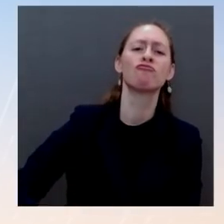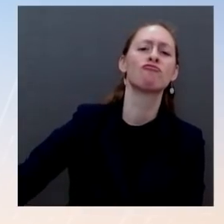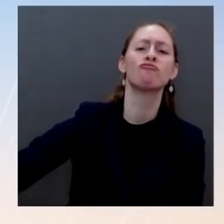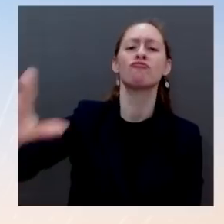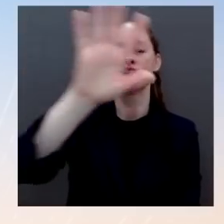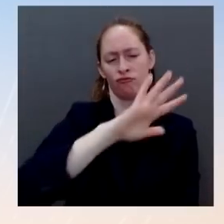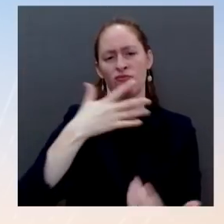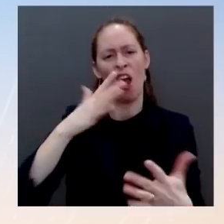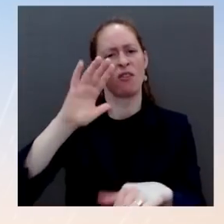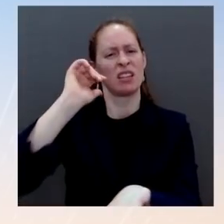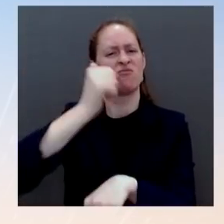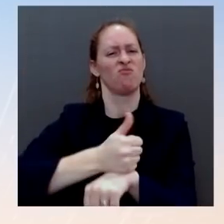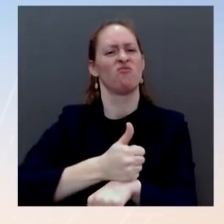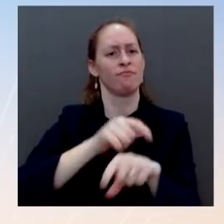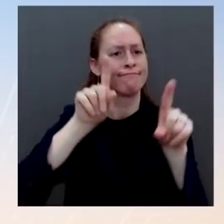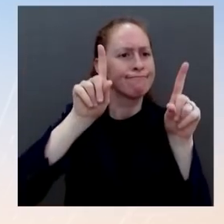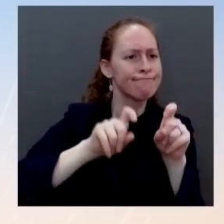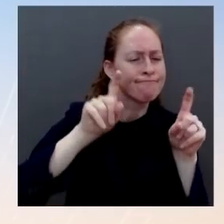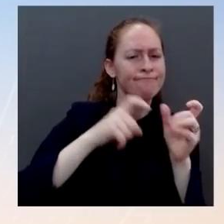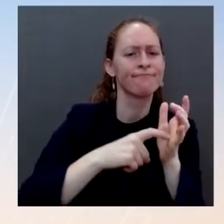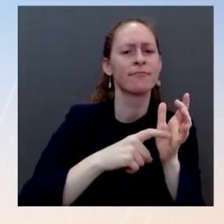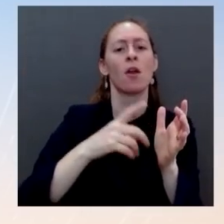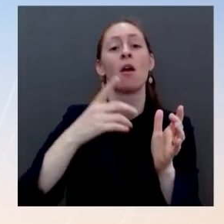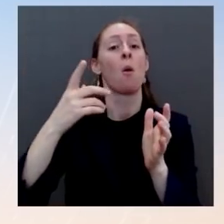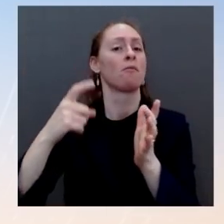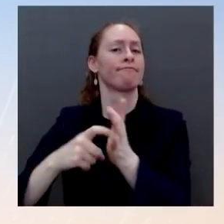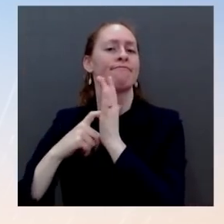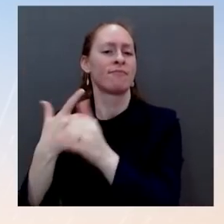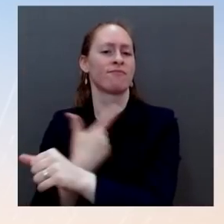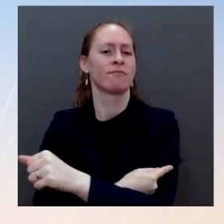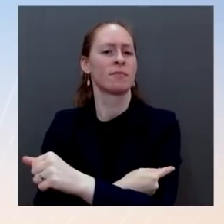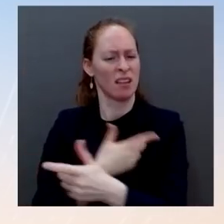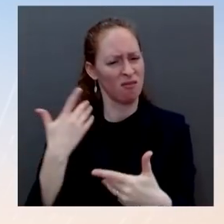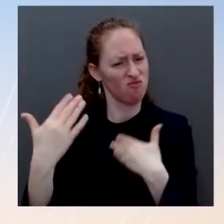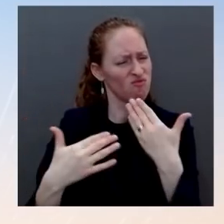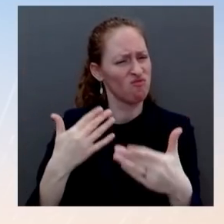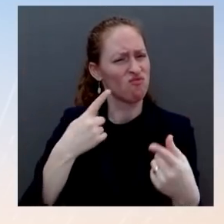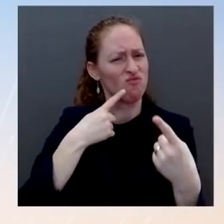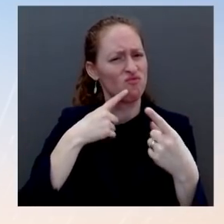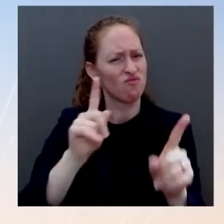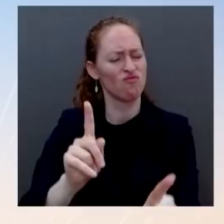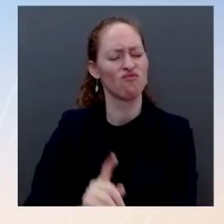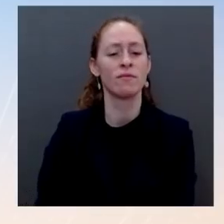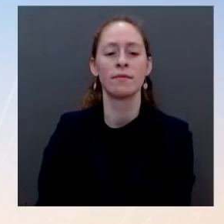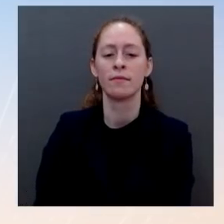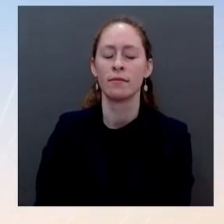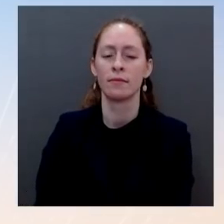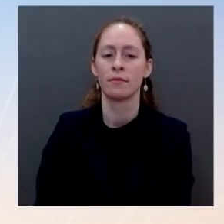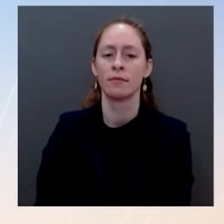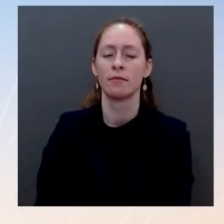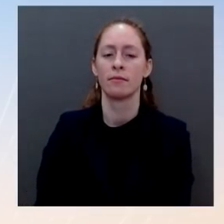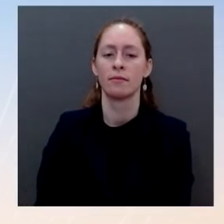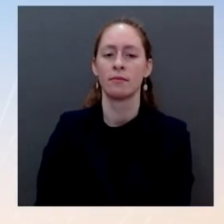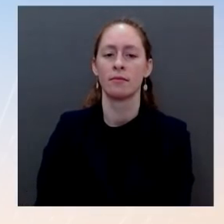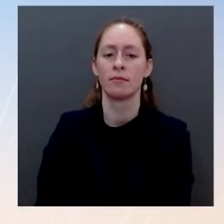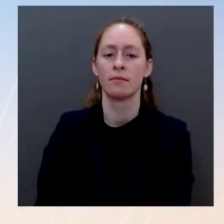And they have done it because they want to create a safe working environment where people feel comfortable and confident in going to work.